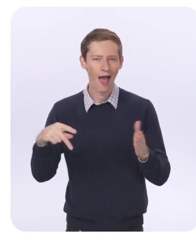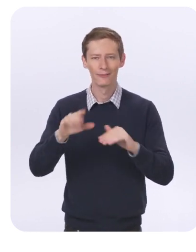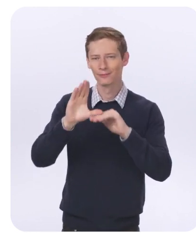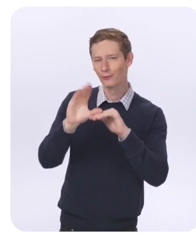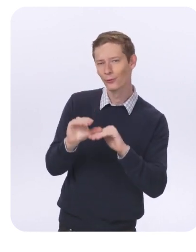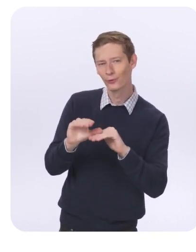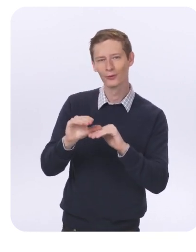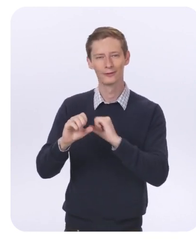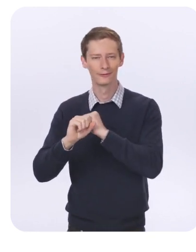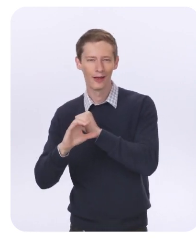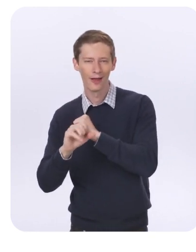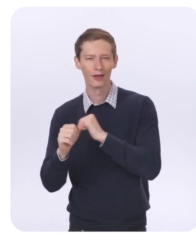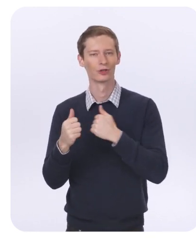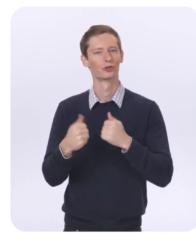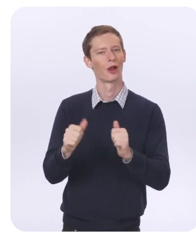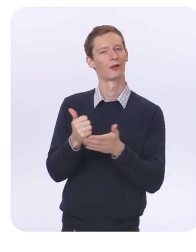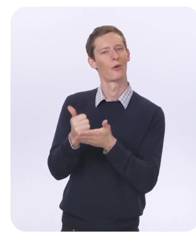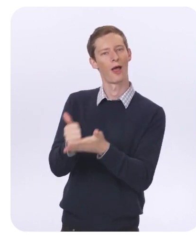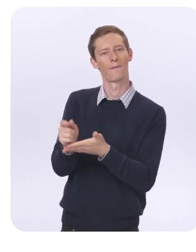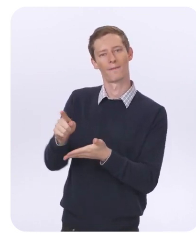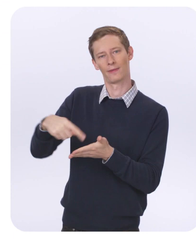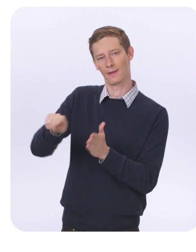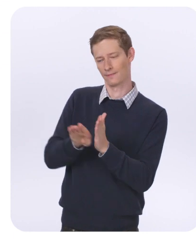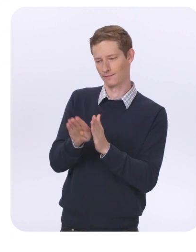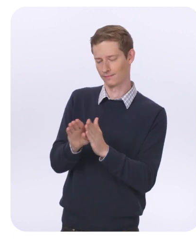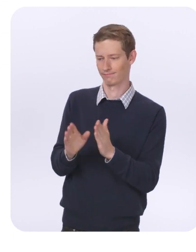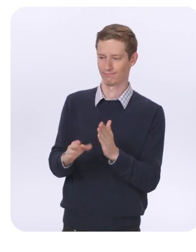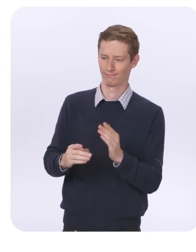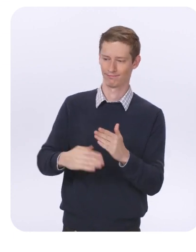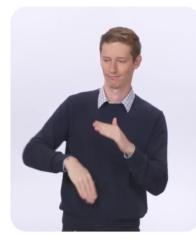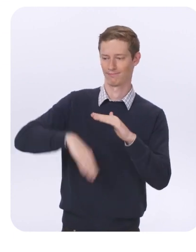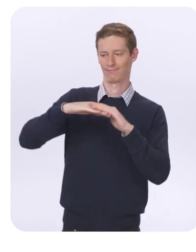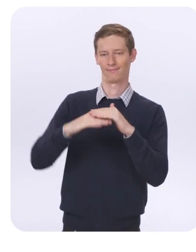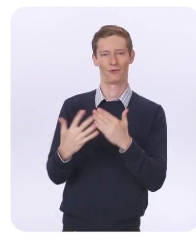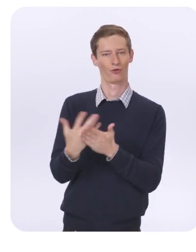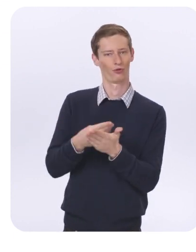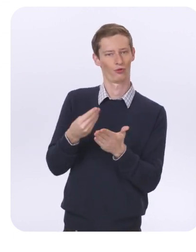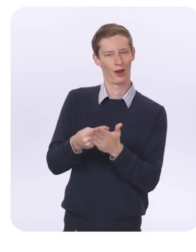more add on content, tooling, pricing tooling and other areas where we’ll continue to ship enhancements